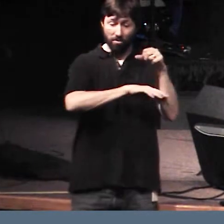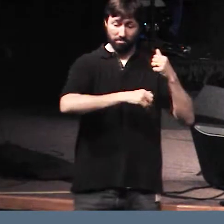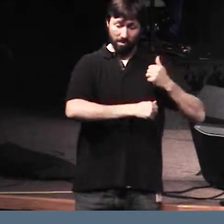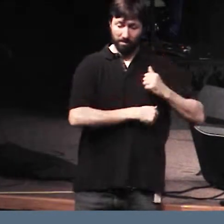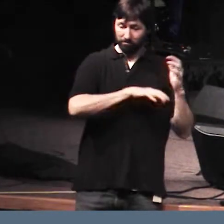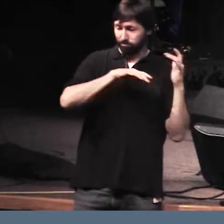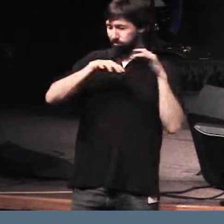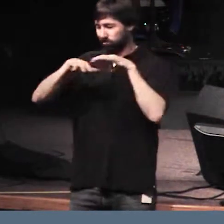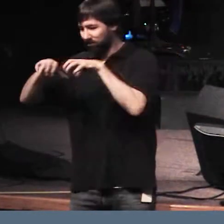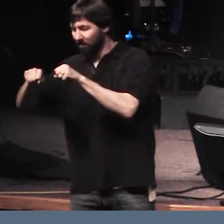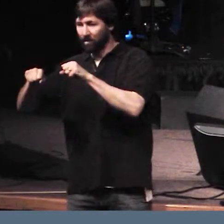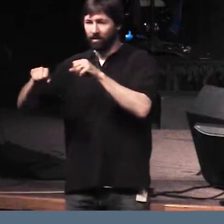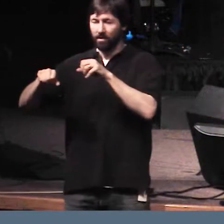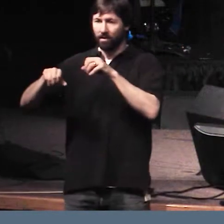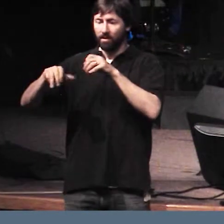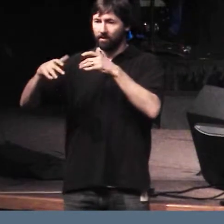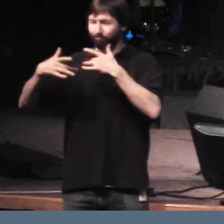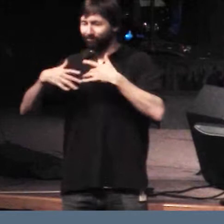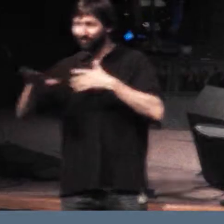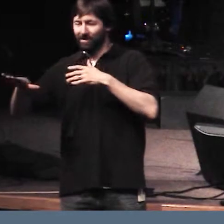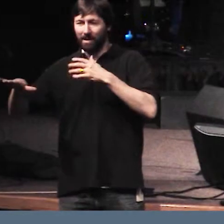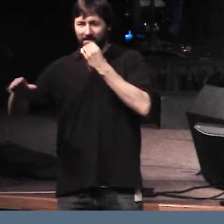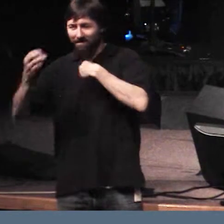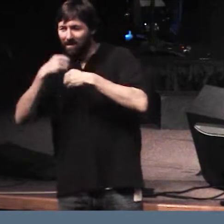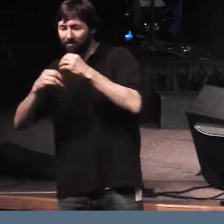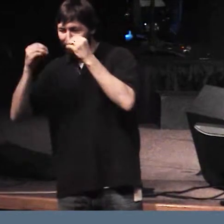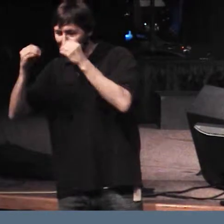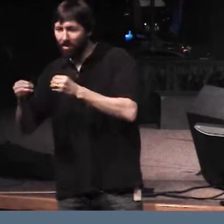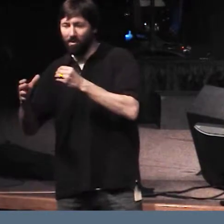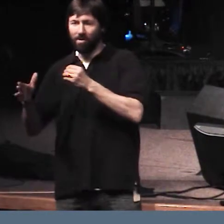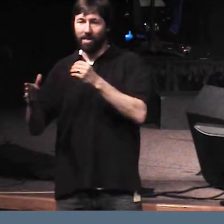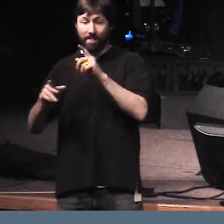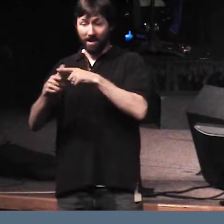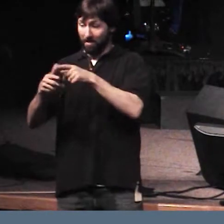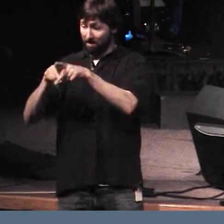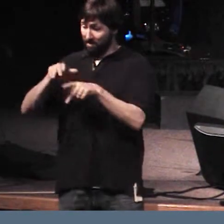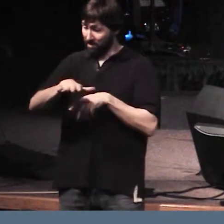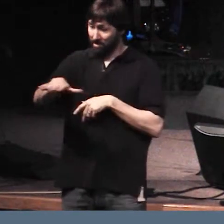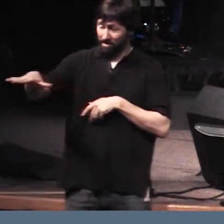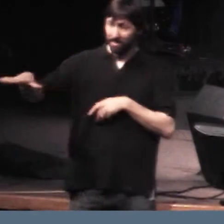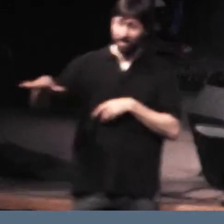oftentimes that go through hard times with pestilence and things like famine and then the people they always kind of